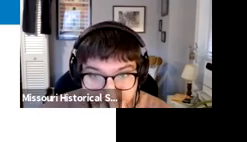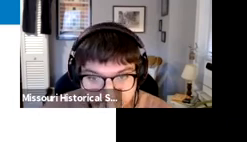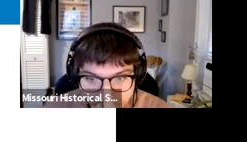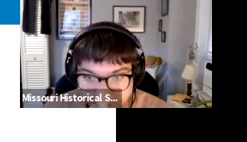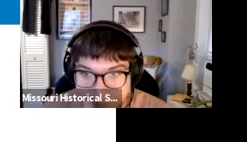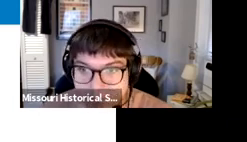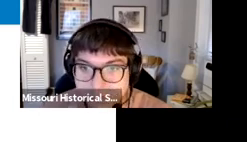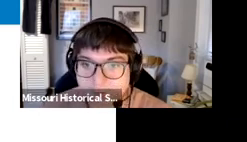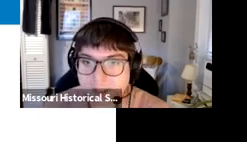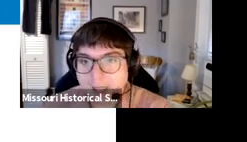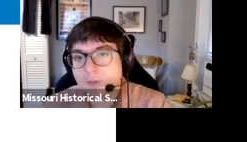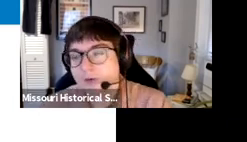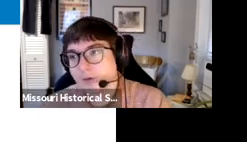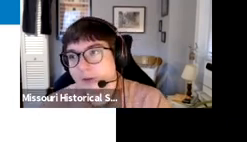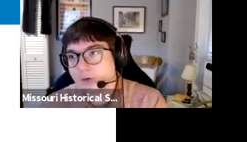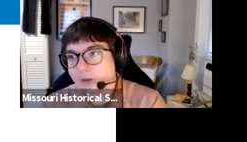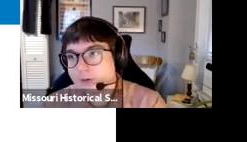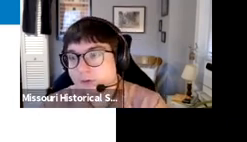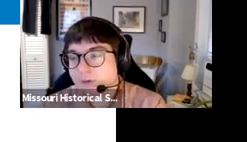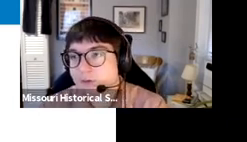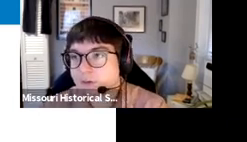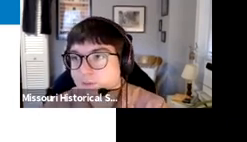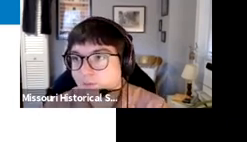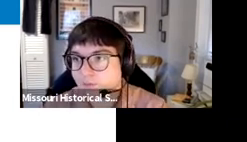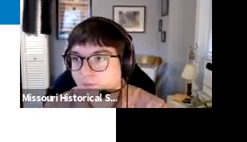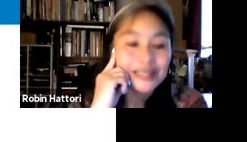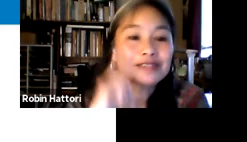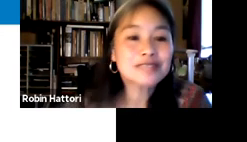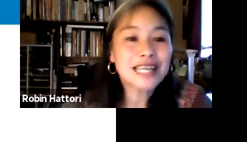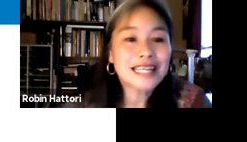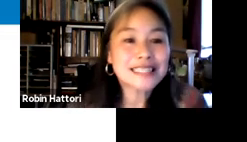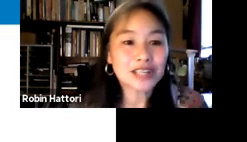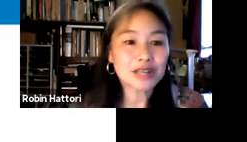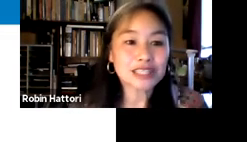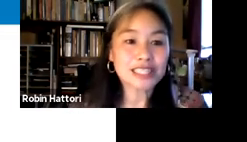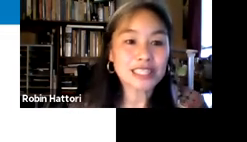And my grandma is this person right here. And you can see that